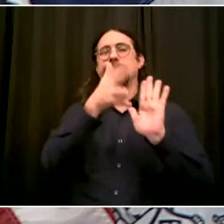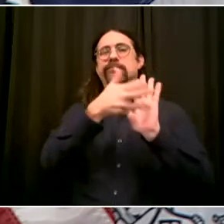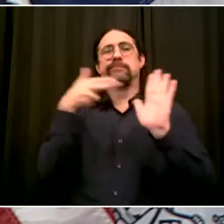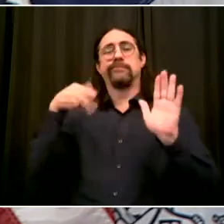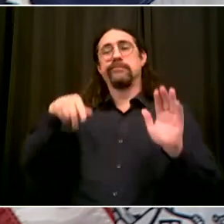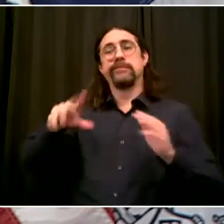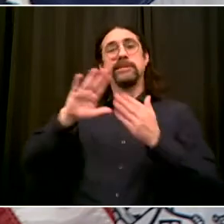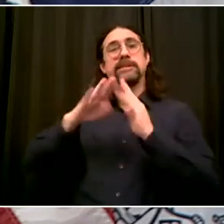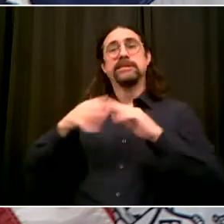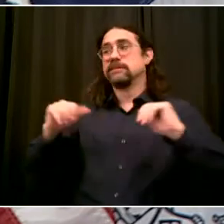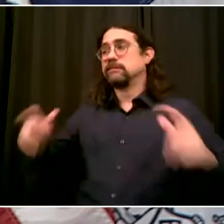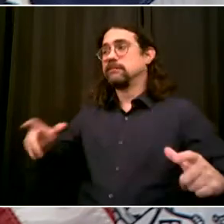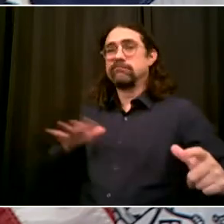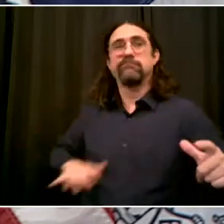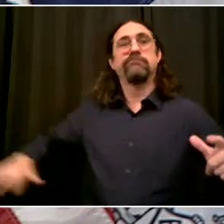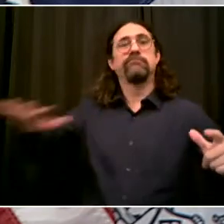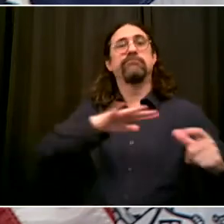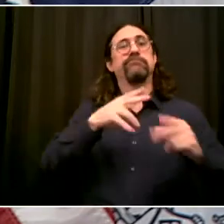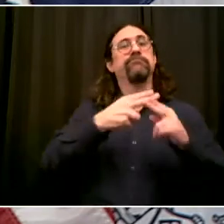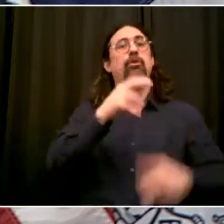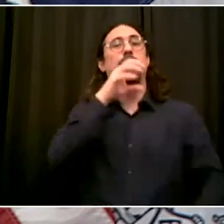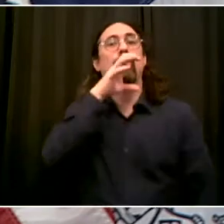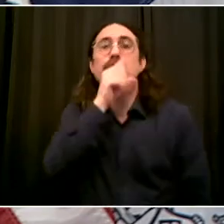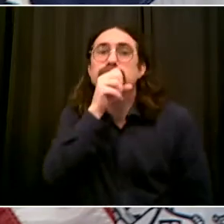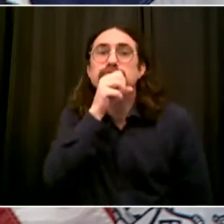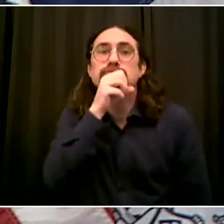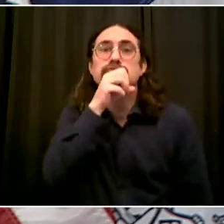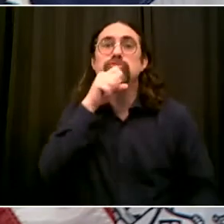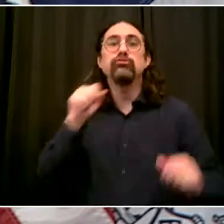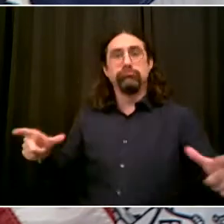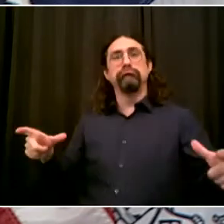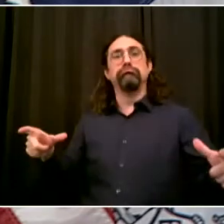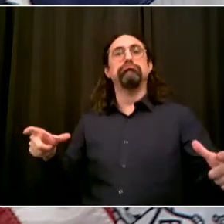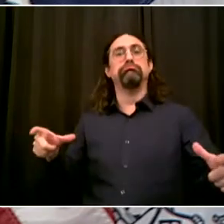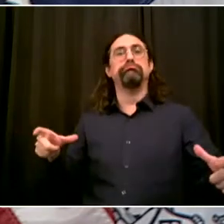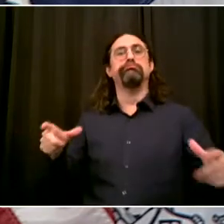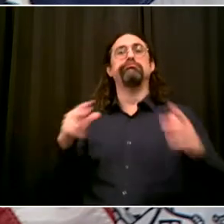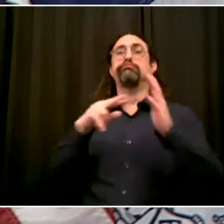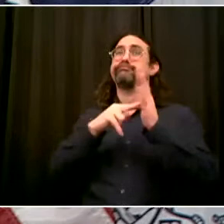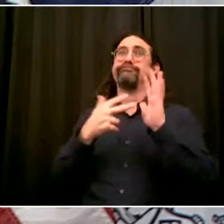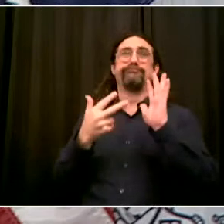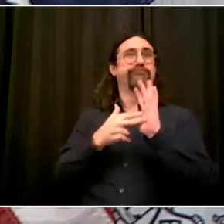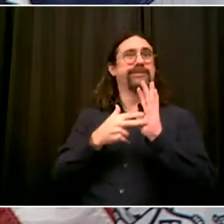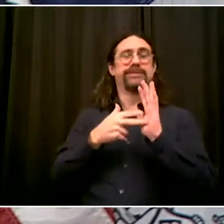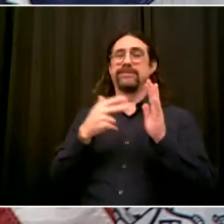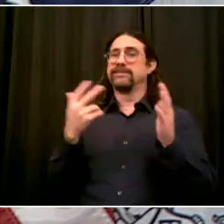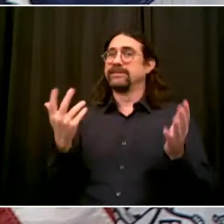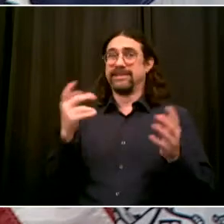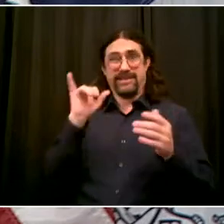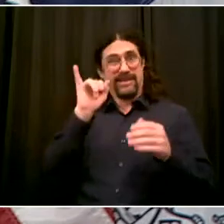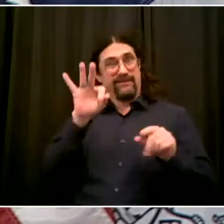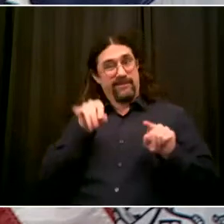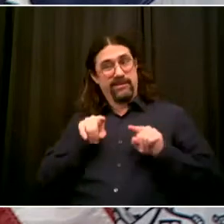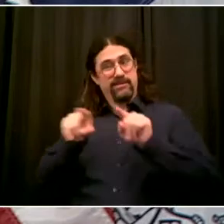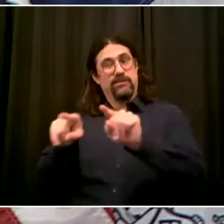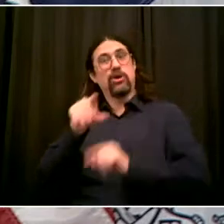LOT OF WORK. PARENTS HAVE TO BE REALLY INVOLVED. WE CAN DO IT. WE'LL START WITHTH